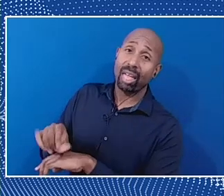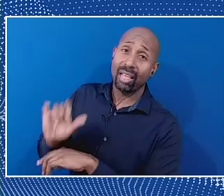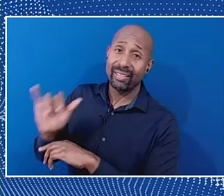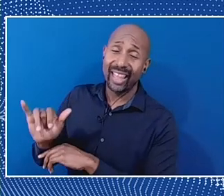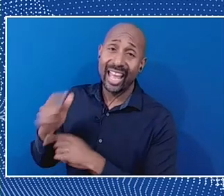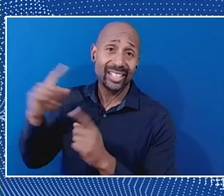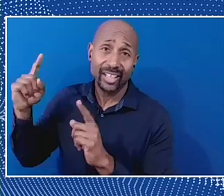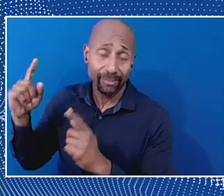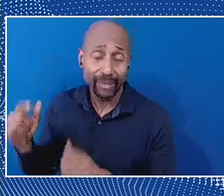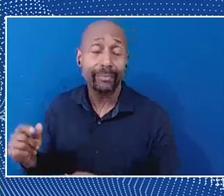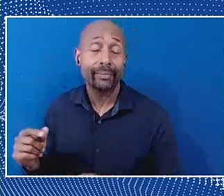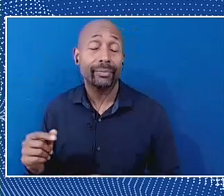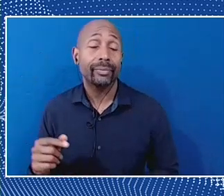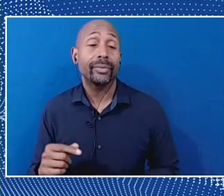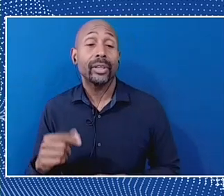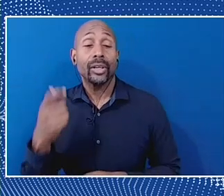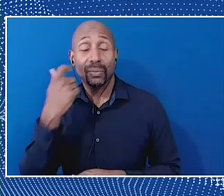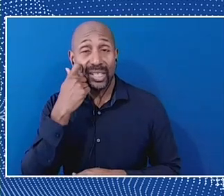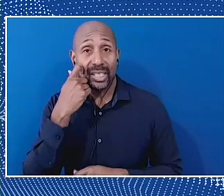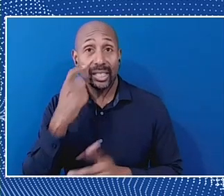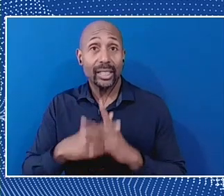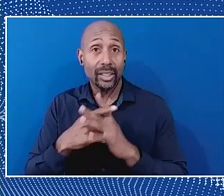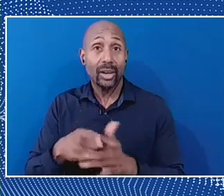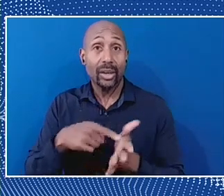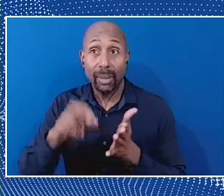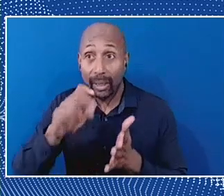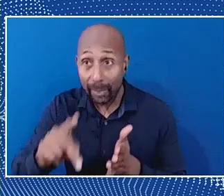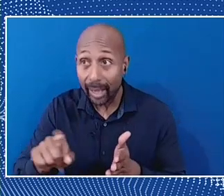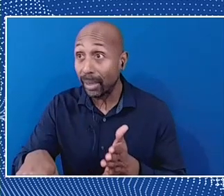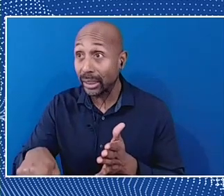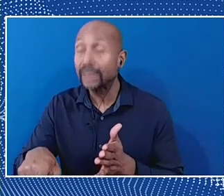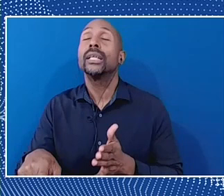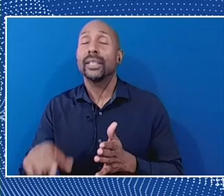payments adds another layer of complexity to my financial situation.